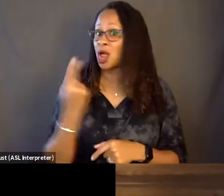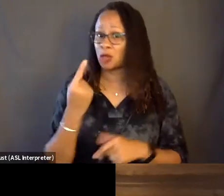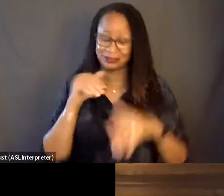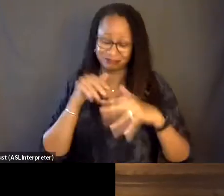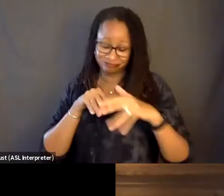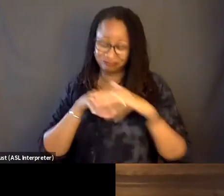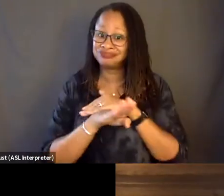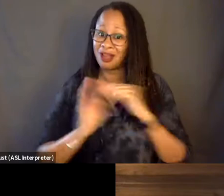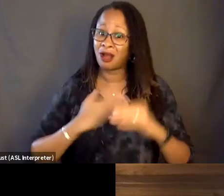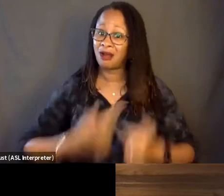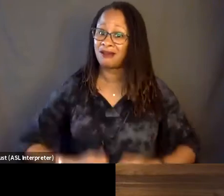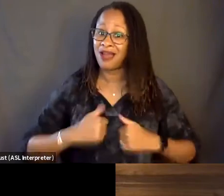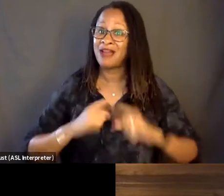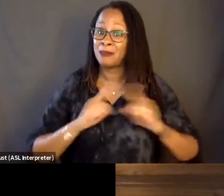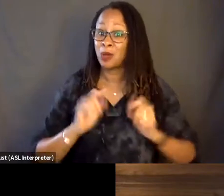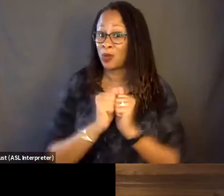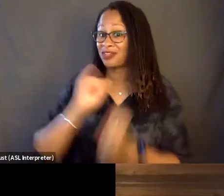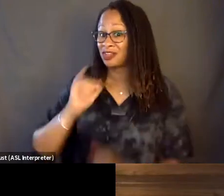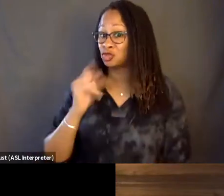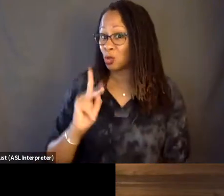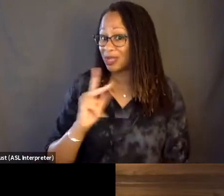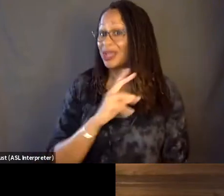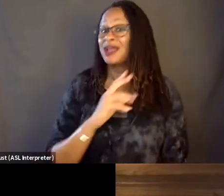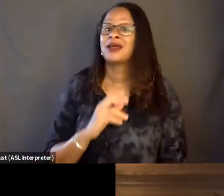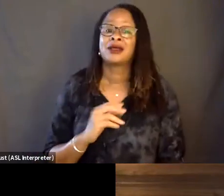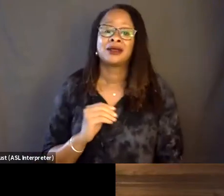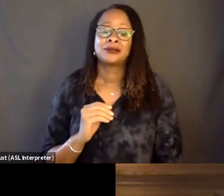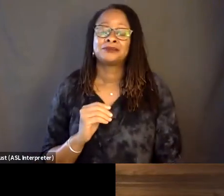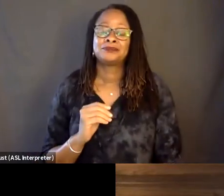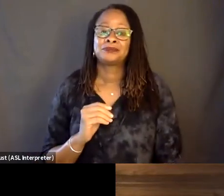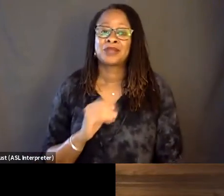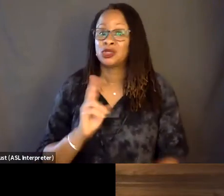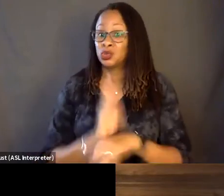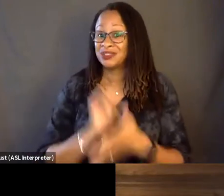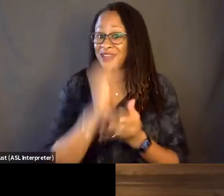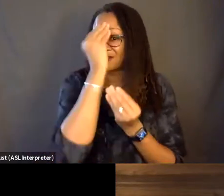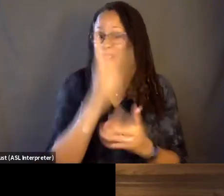but in the case of Khashoggi, use that to murder someone.